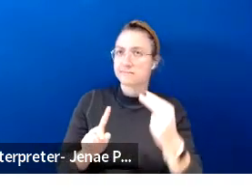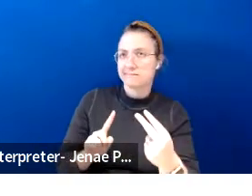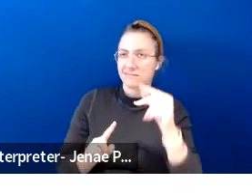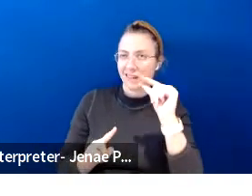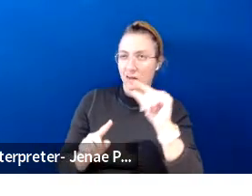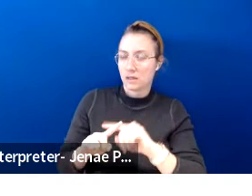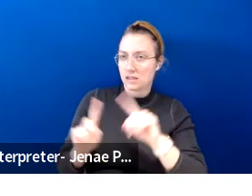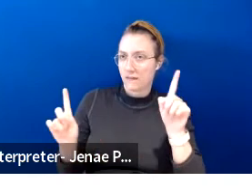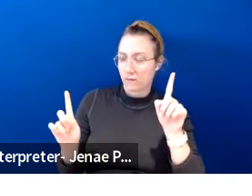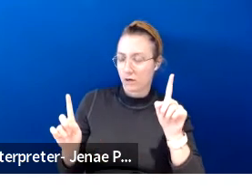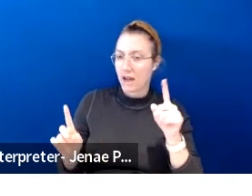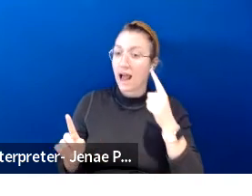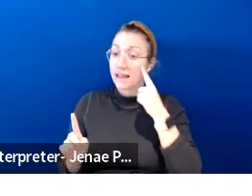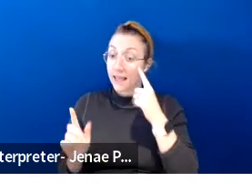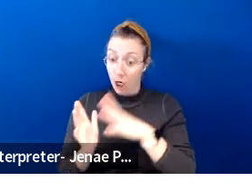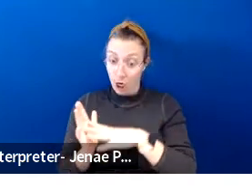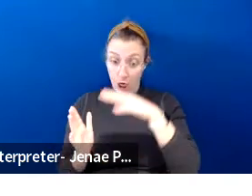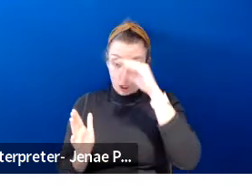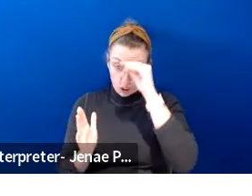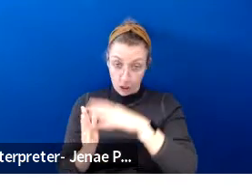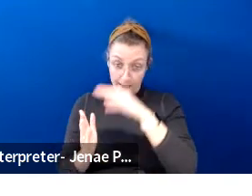I think the learning that's going on right now is tremendous.